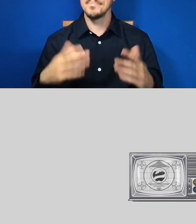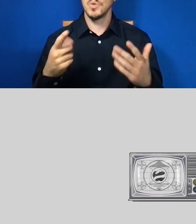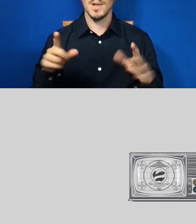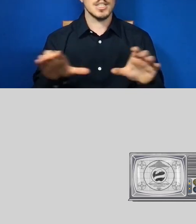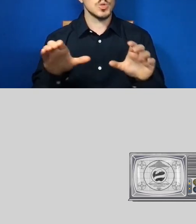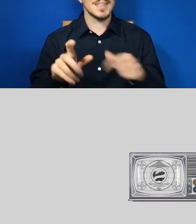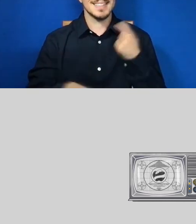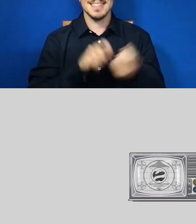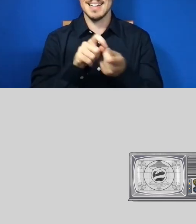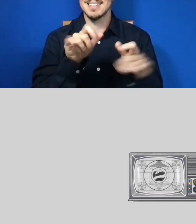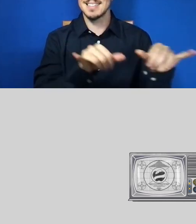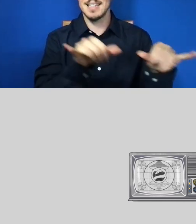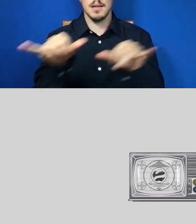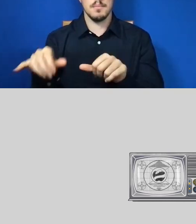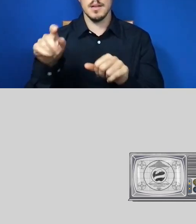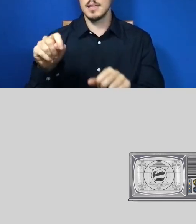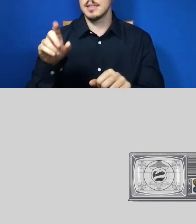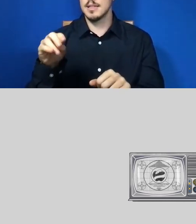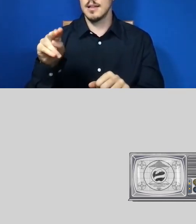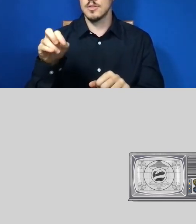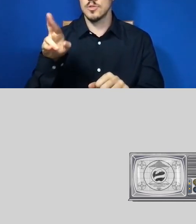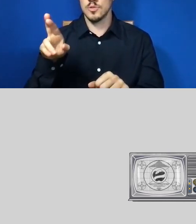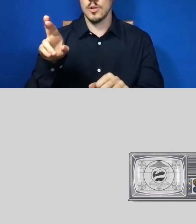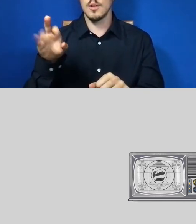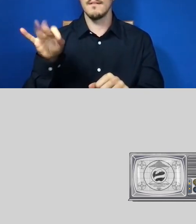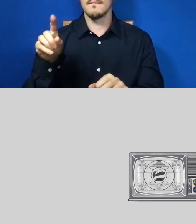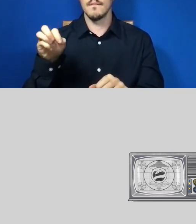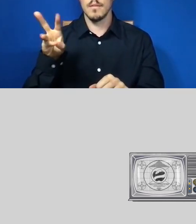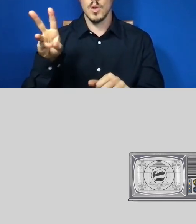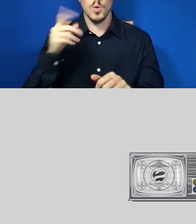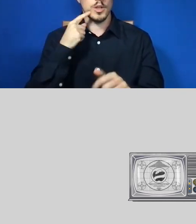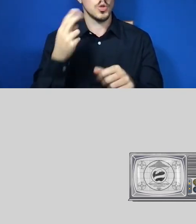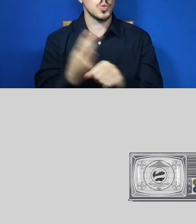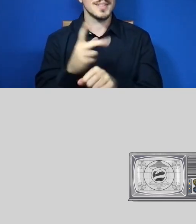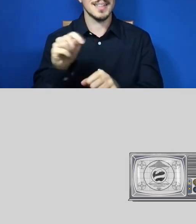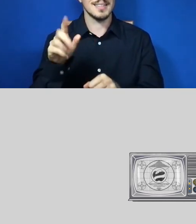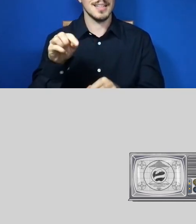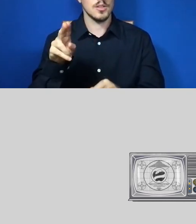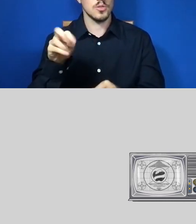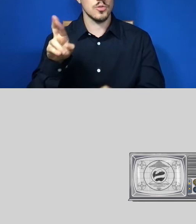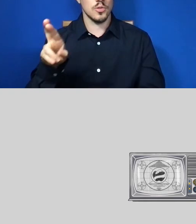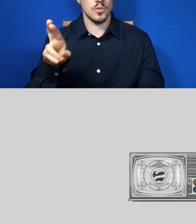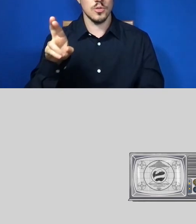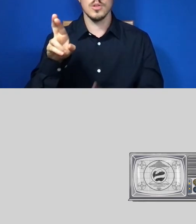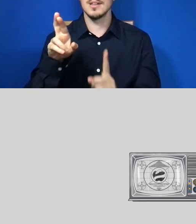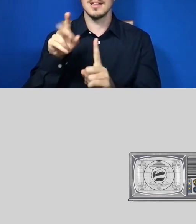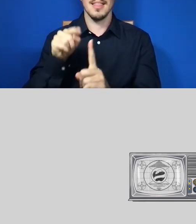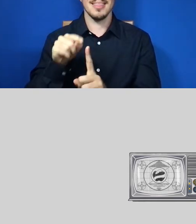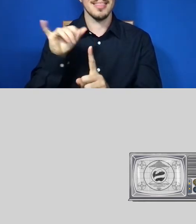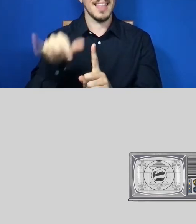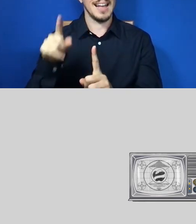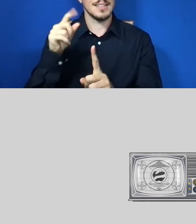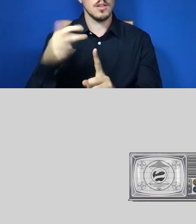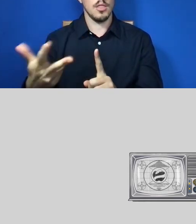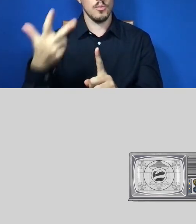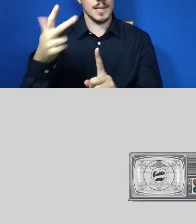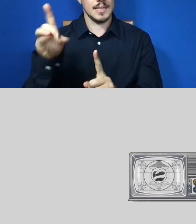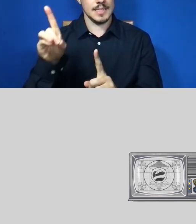We can do the exact same thing in TensorFlow using a tensor. In TensorFlow, a tensor is a 3-D array